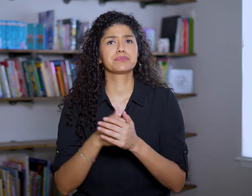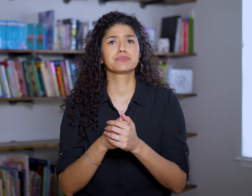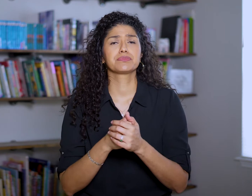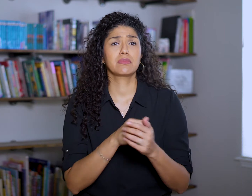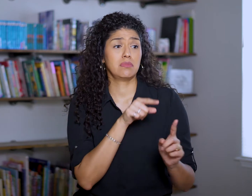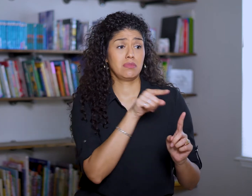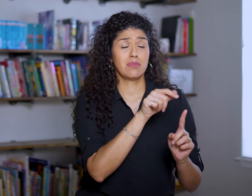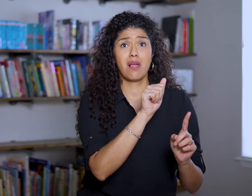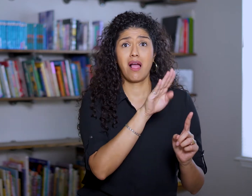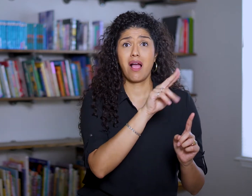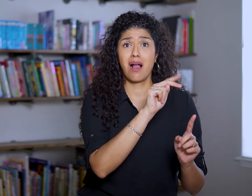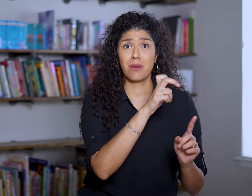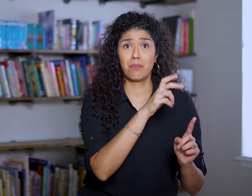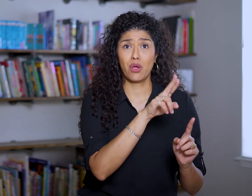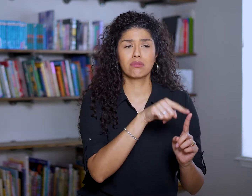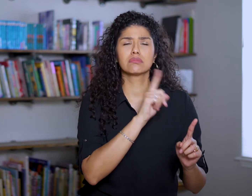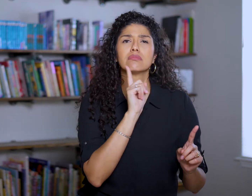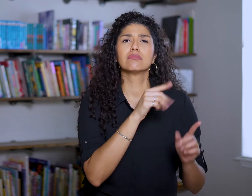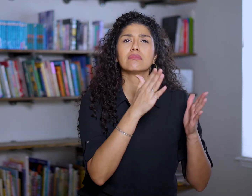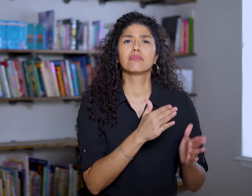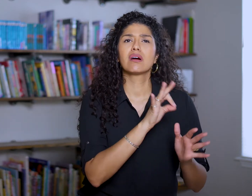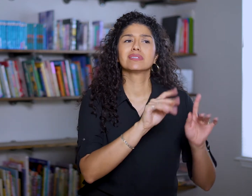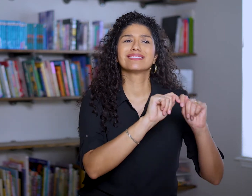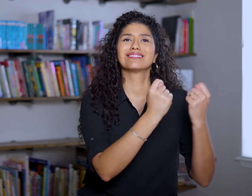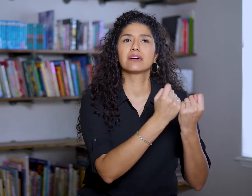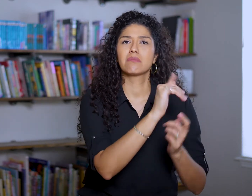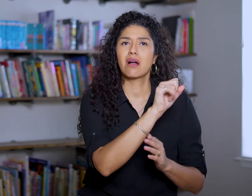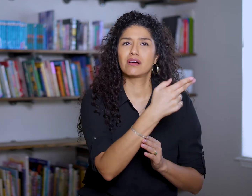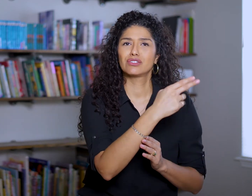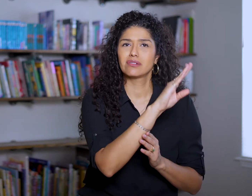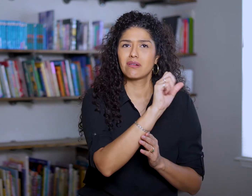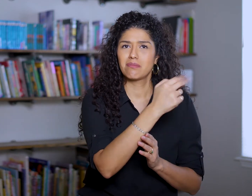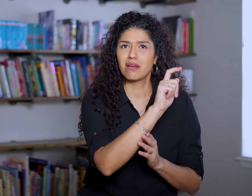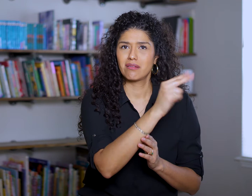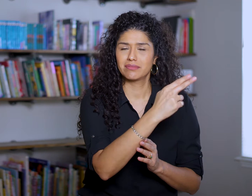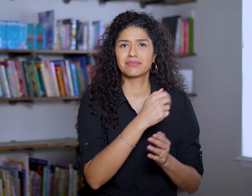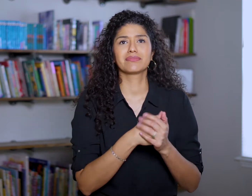Abner is the commander of Team Ish-bosheth,